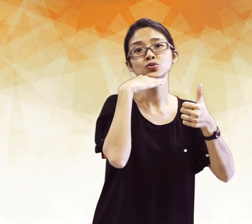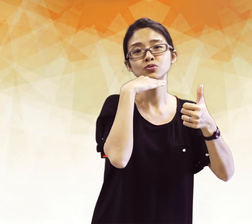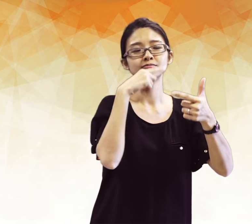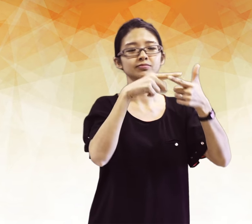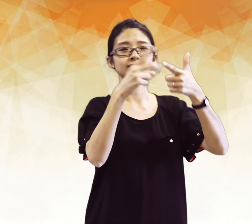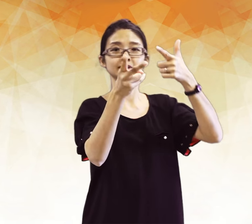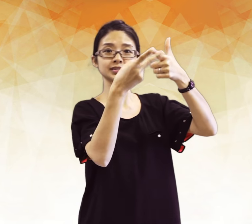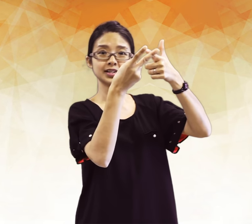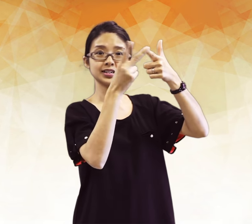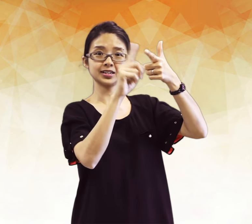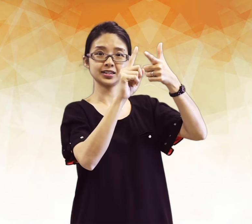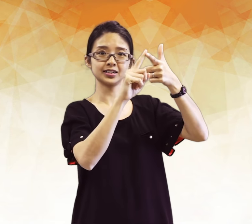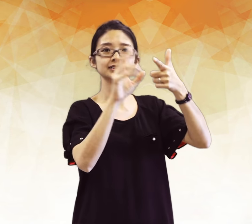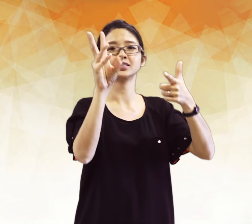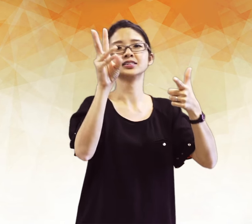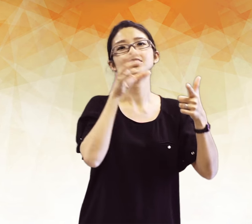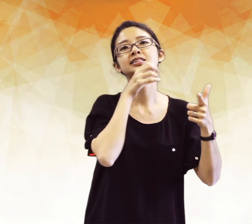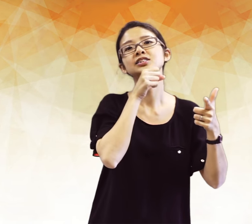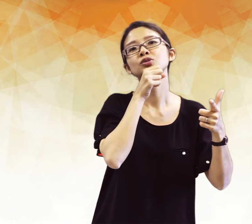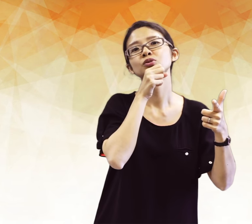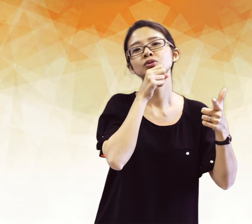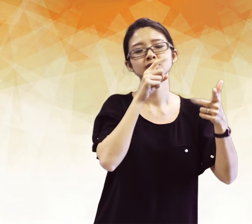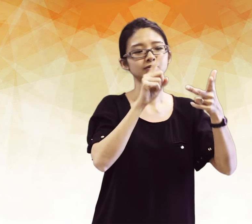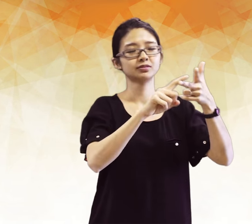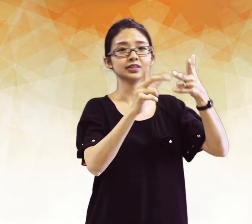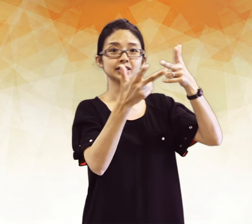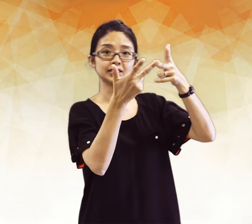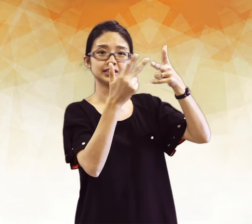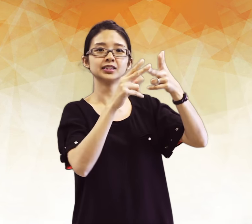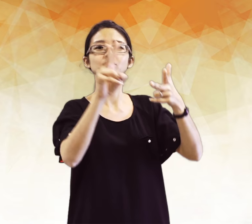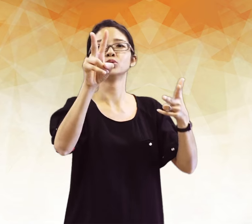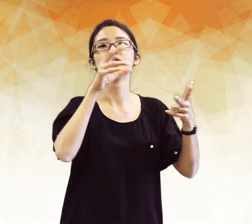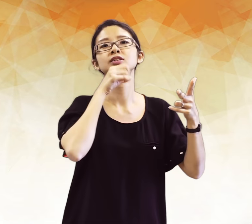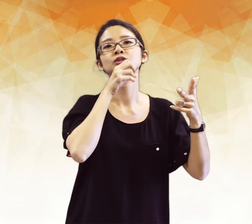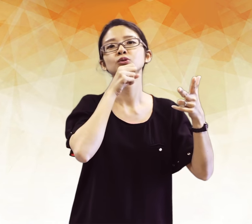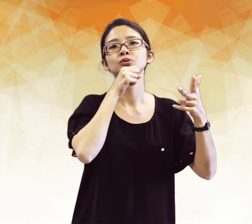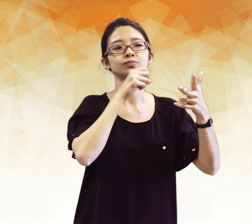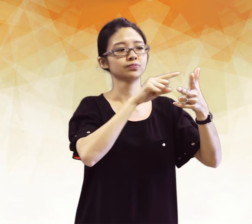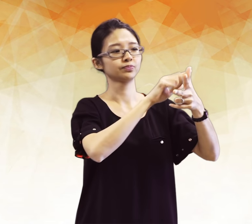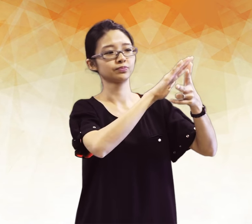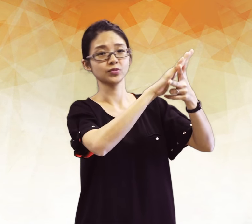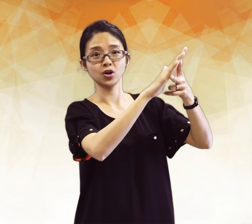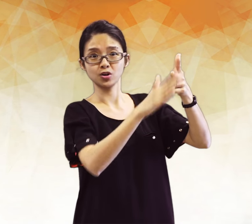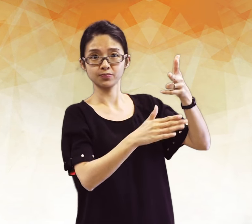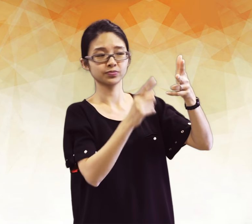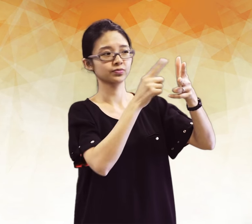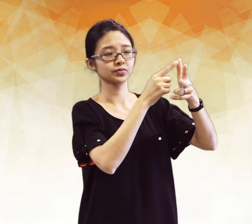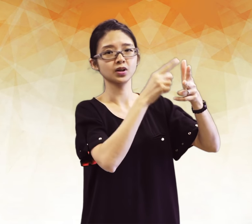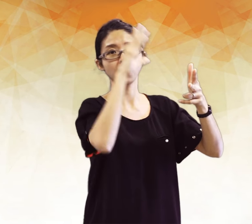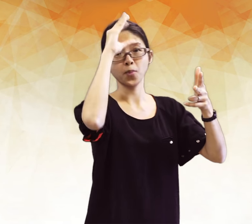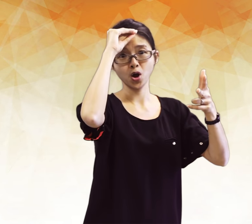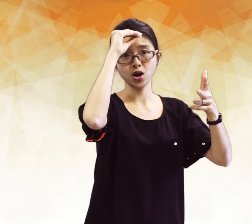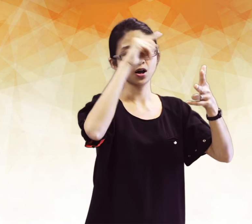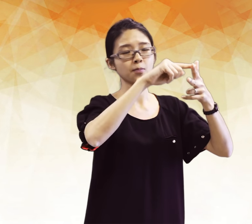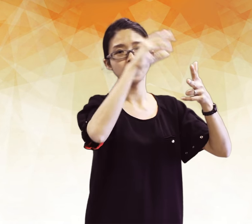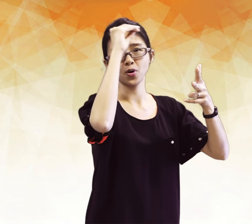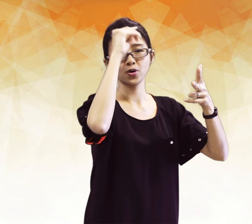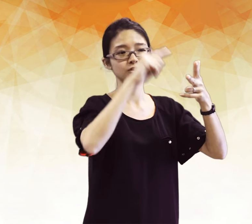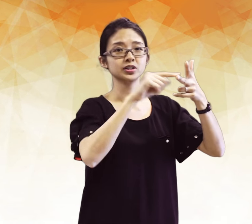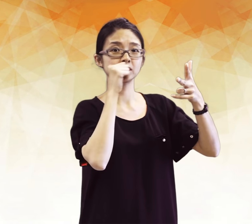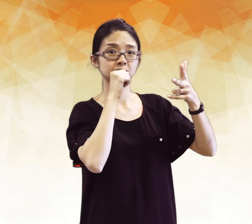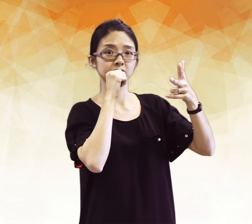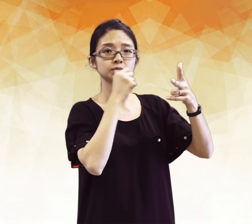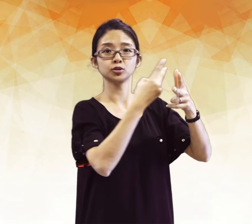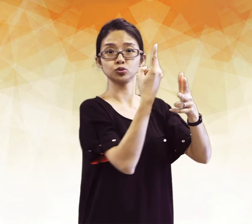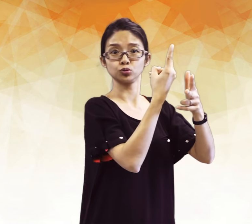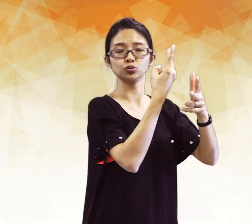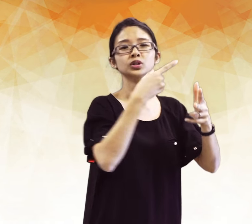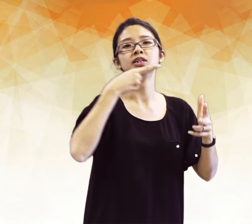I have two sons, aged 11 and 6, and a daughter who is two years of age.